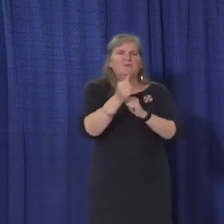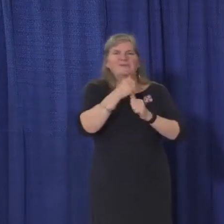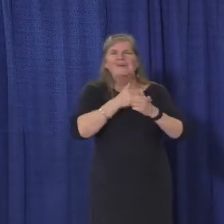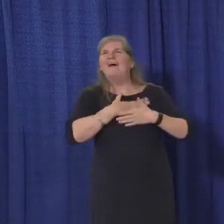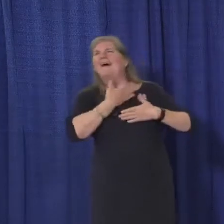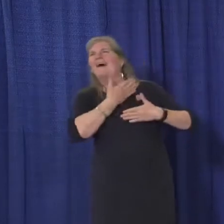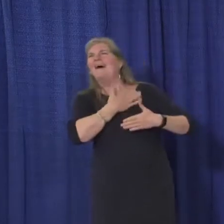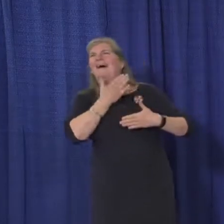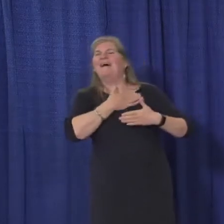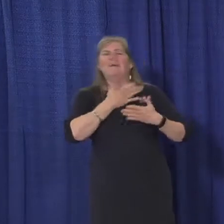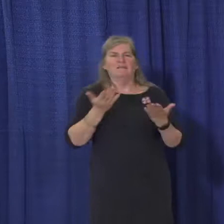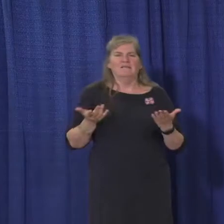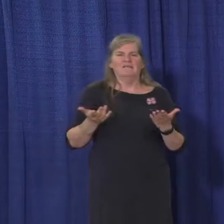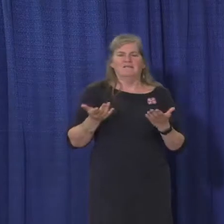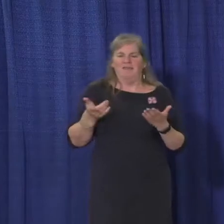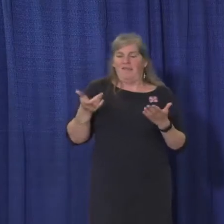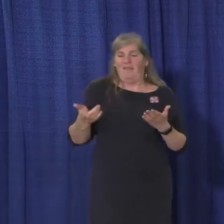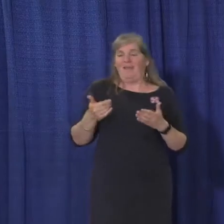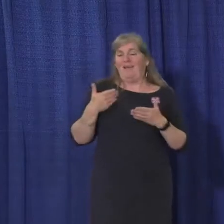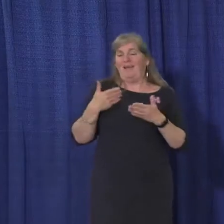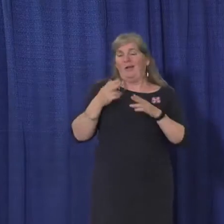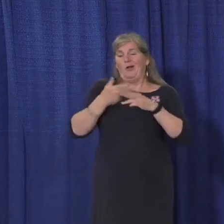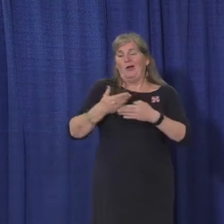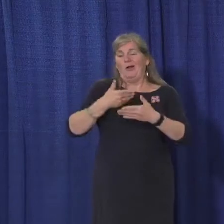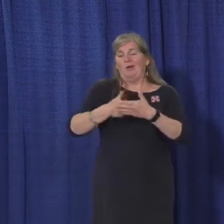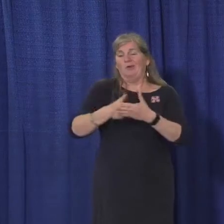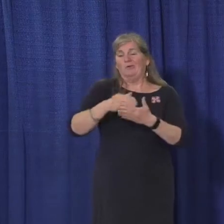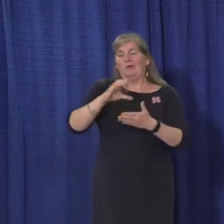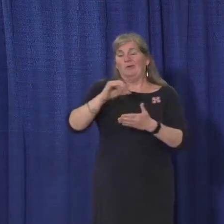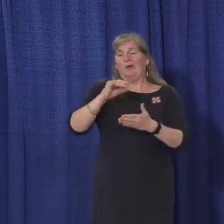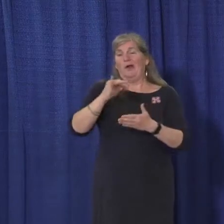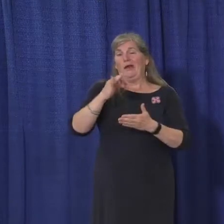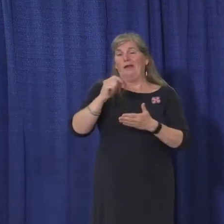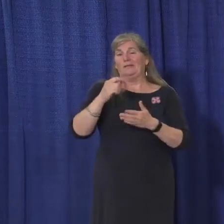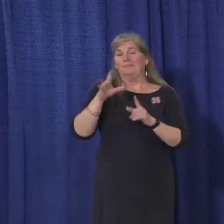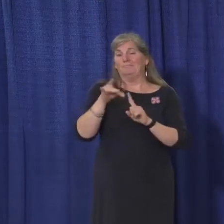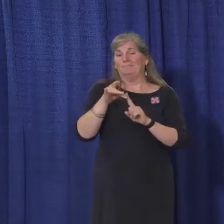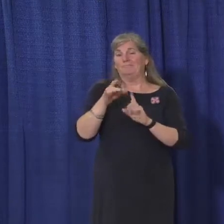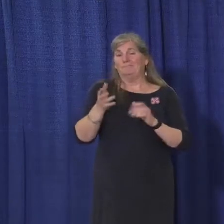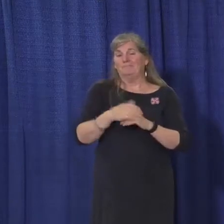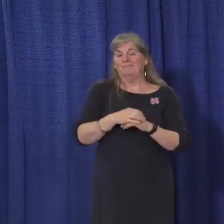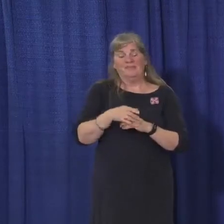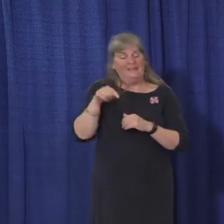together. Remember that this Gamma variant is much more easily